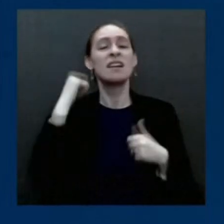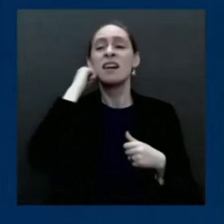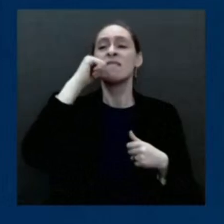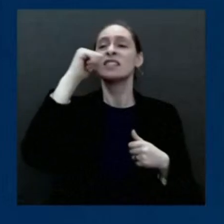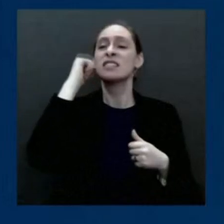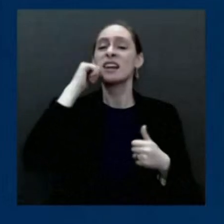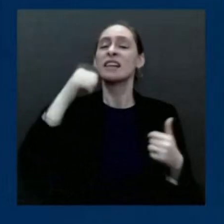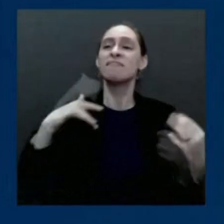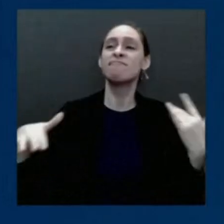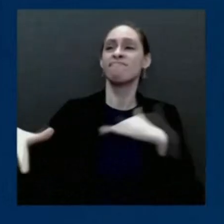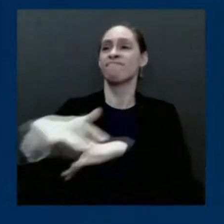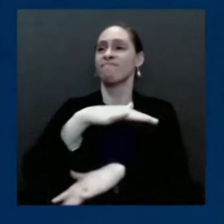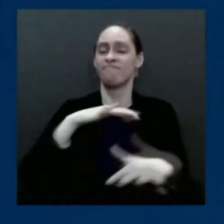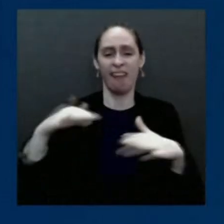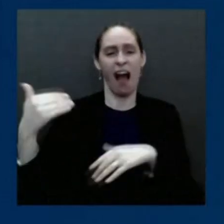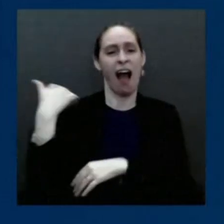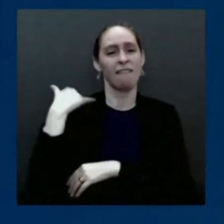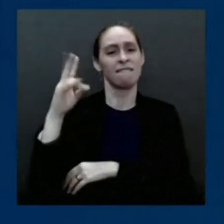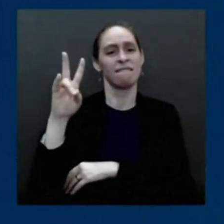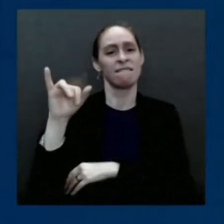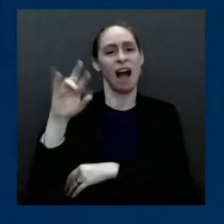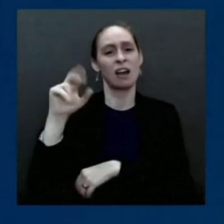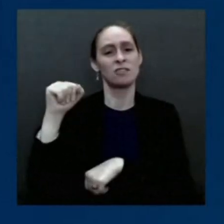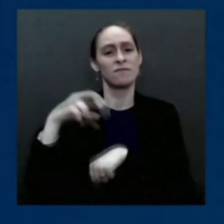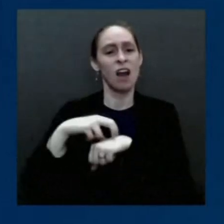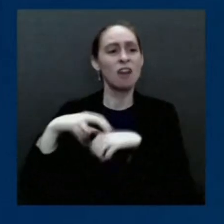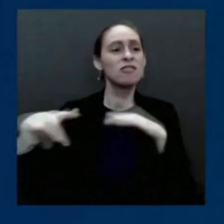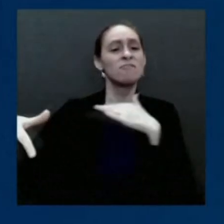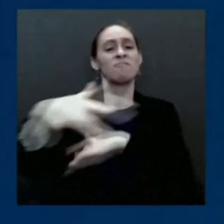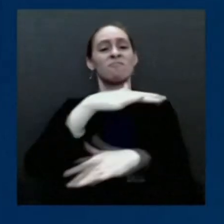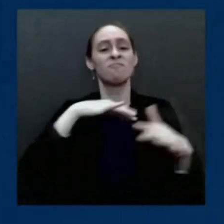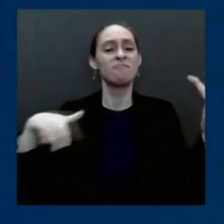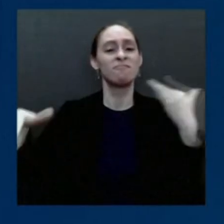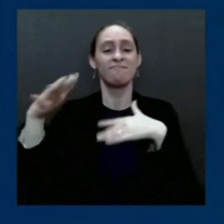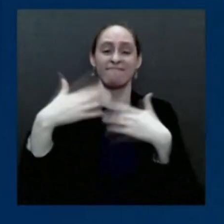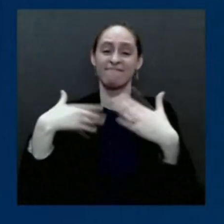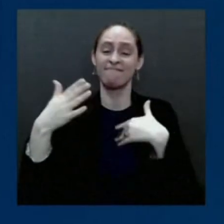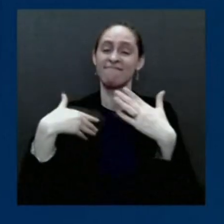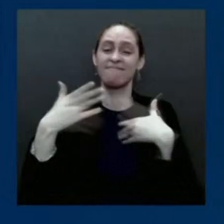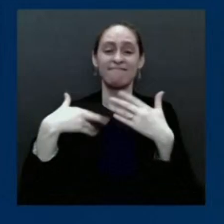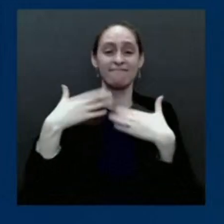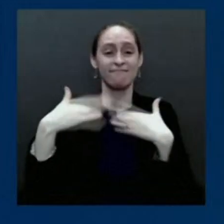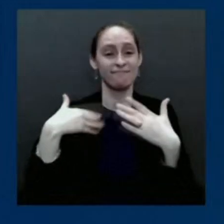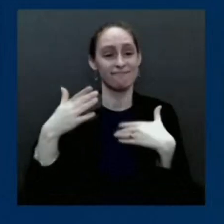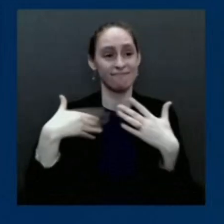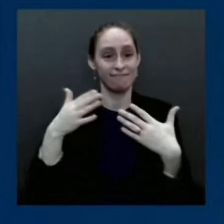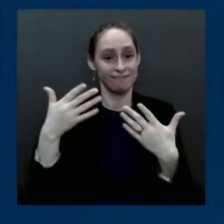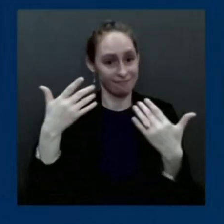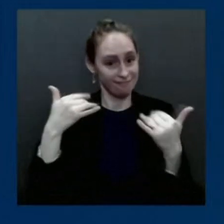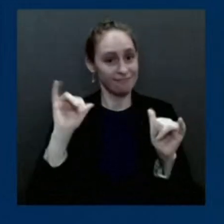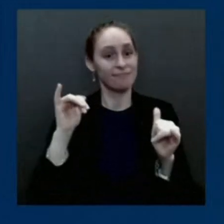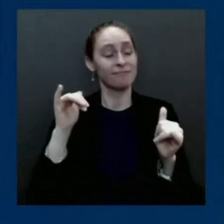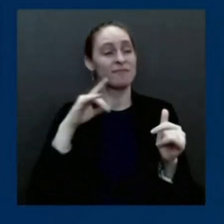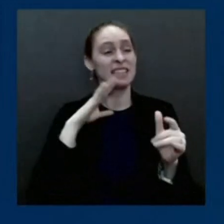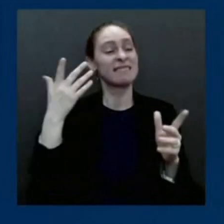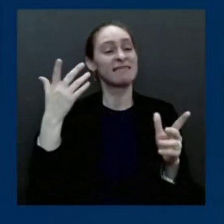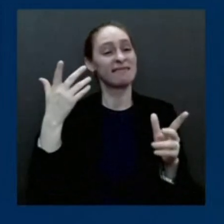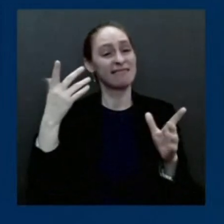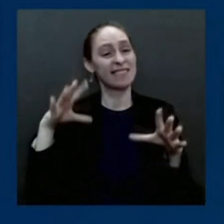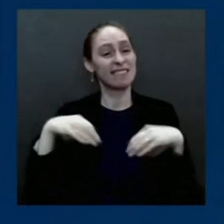WHERE WE ARE AT THE STAGE OF THE PANDEMIC WITH RESPECT TO THE EXPECTATION THAT MANY MORE